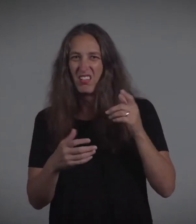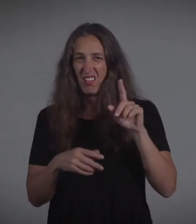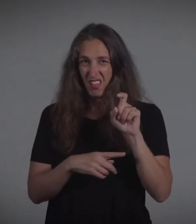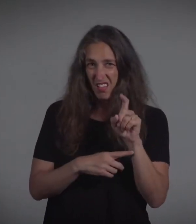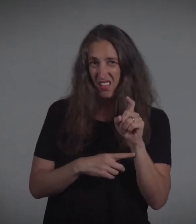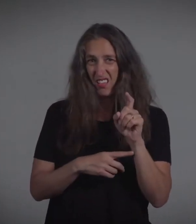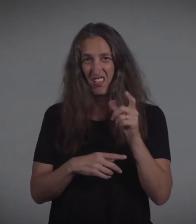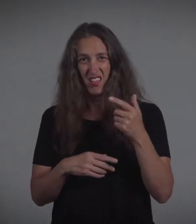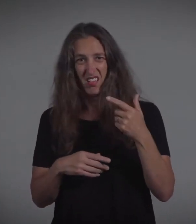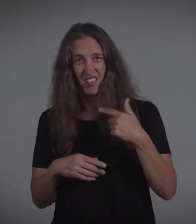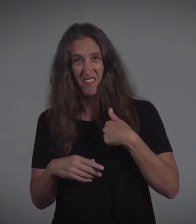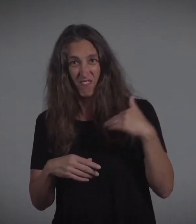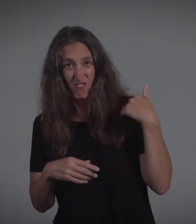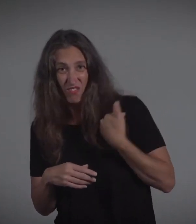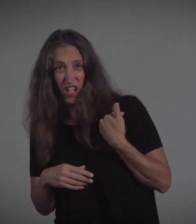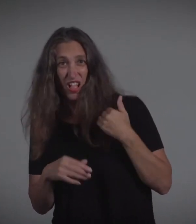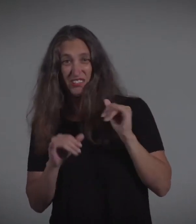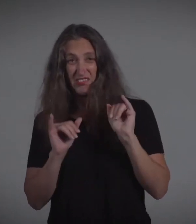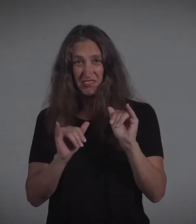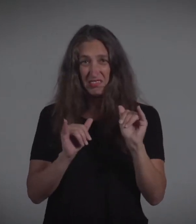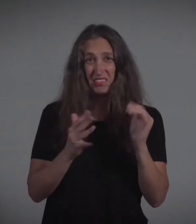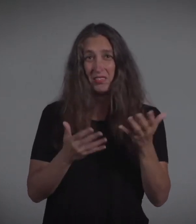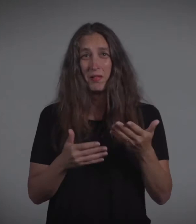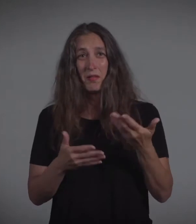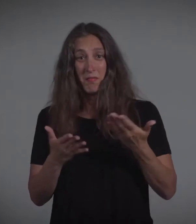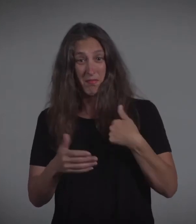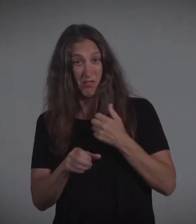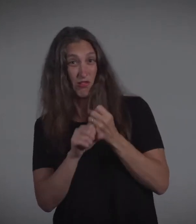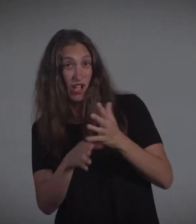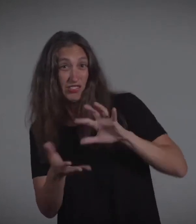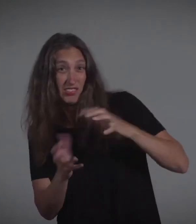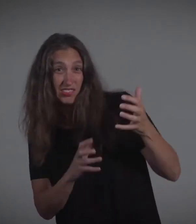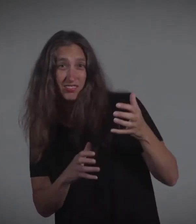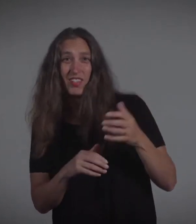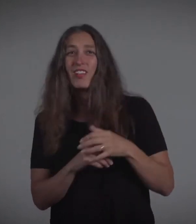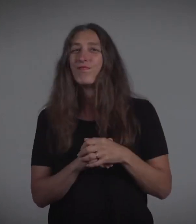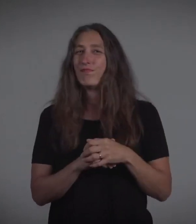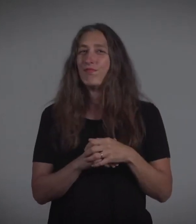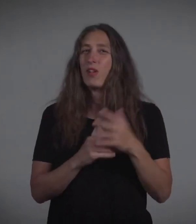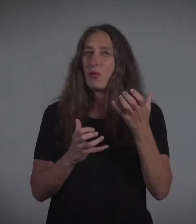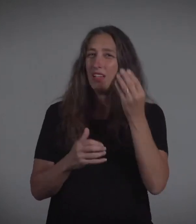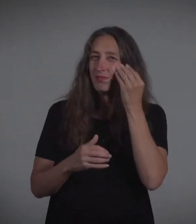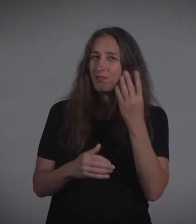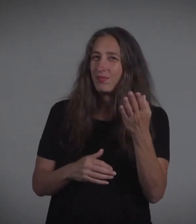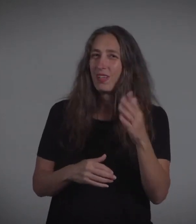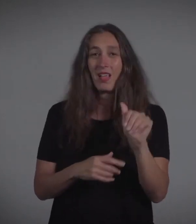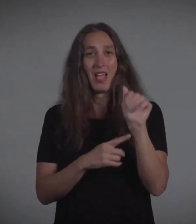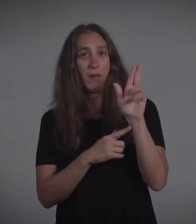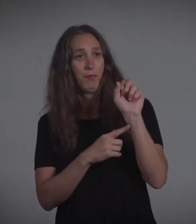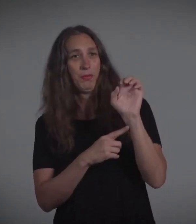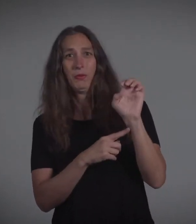and they may actually question themselves and think it's true. "Did I cause the problem? Maybe it was my fault..."